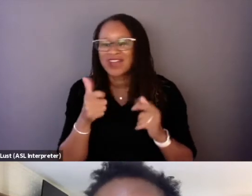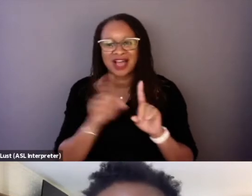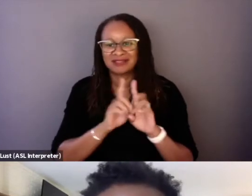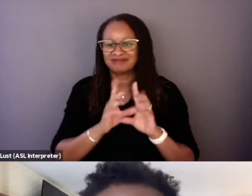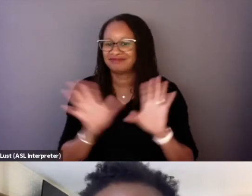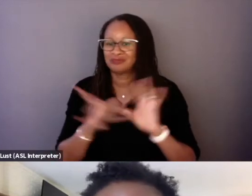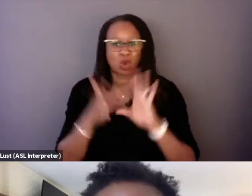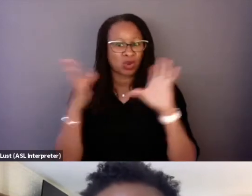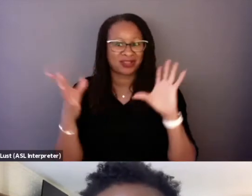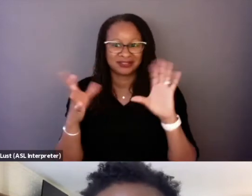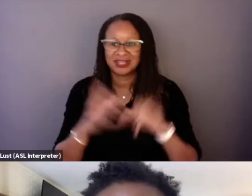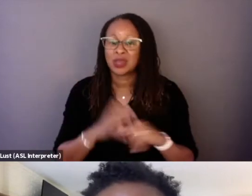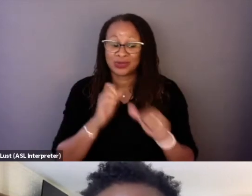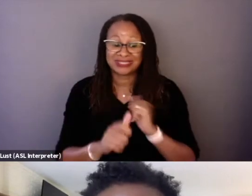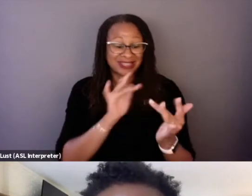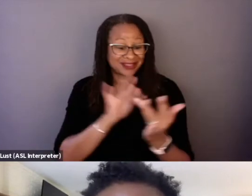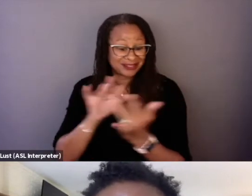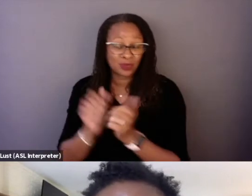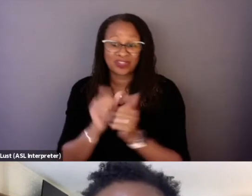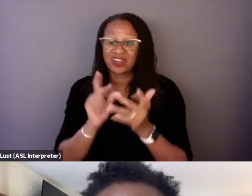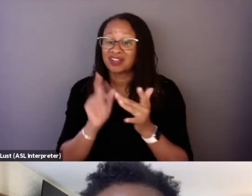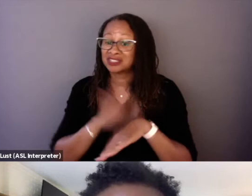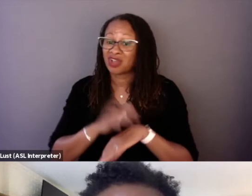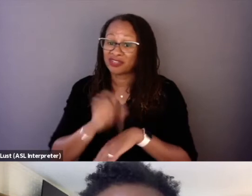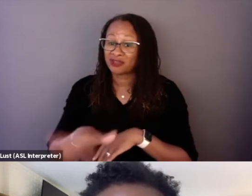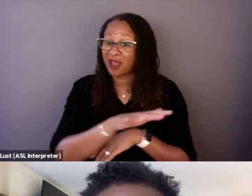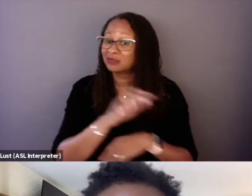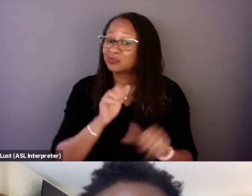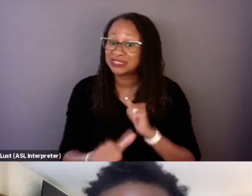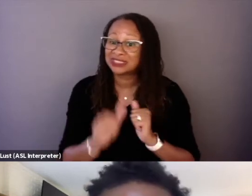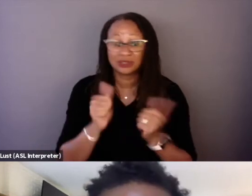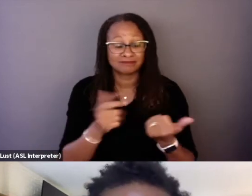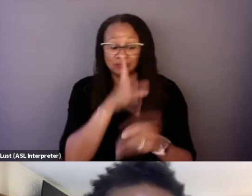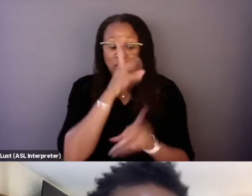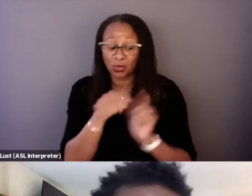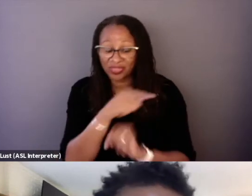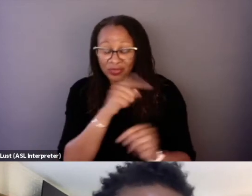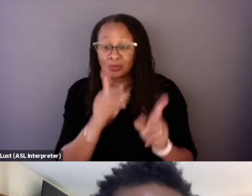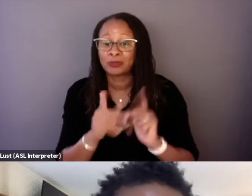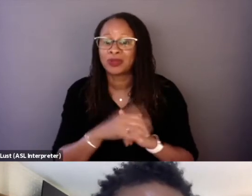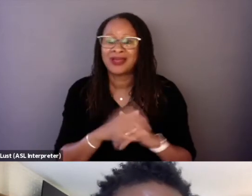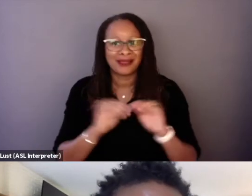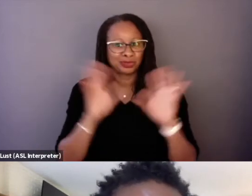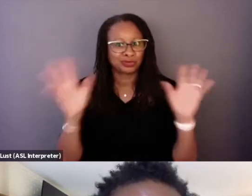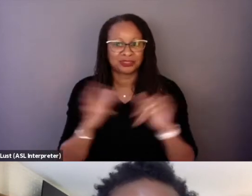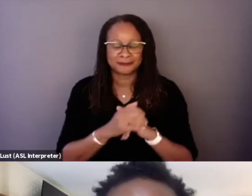We have stayed in touch with our contacts on the ground. So, yeah, it's something that absolutely, I mean even just yesterday,